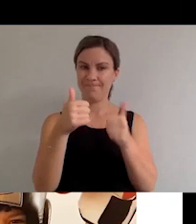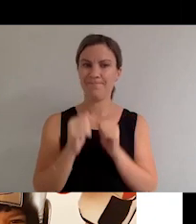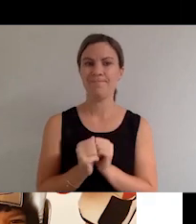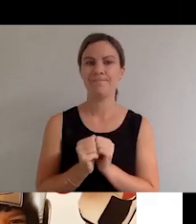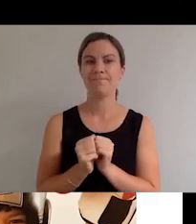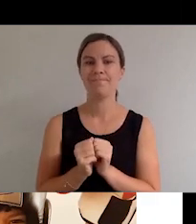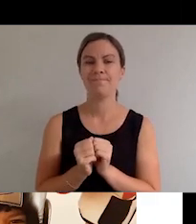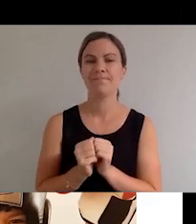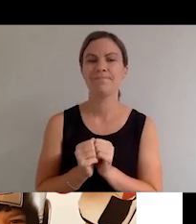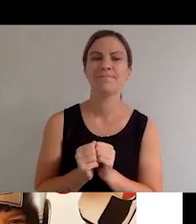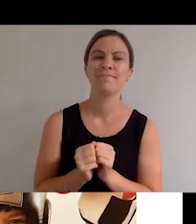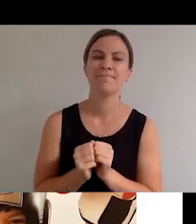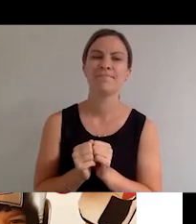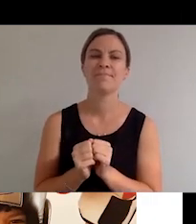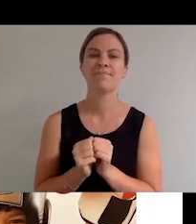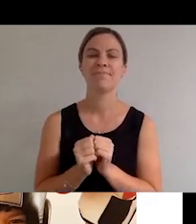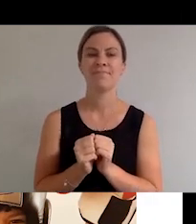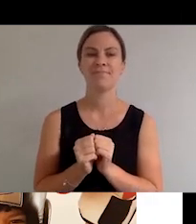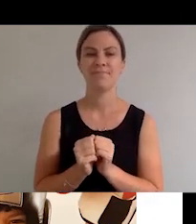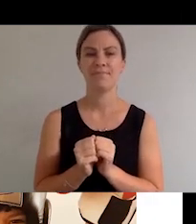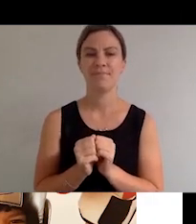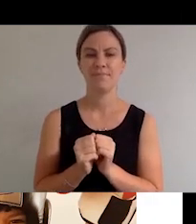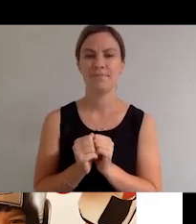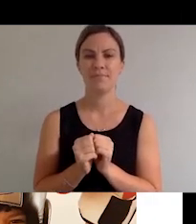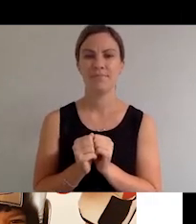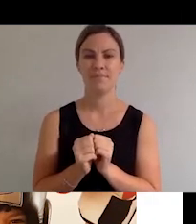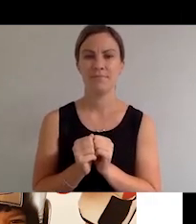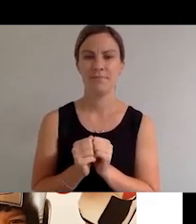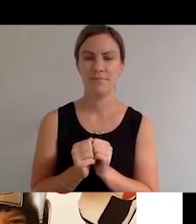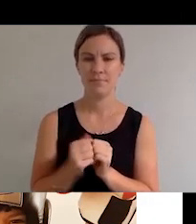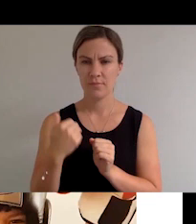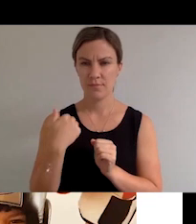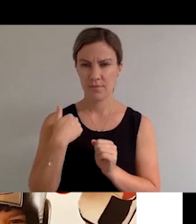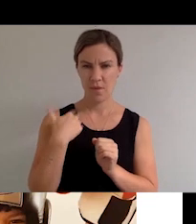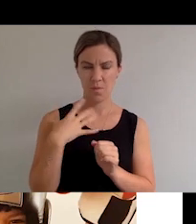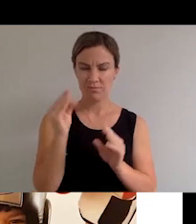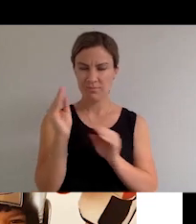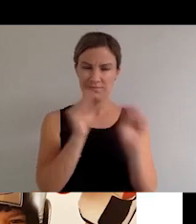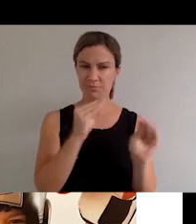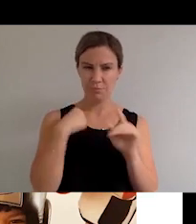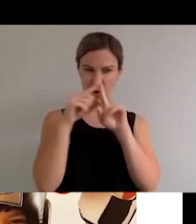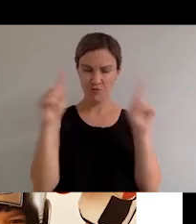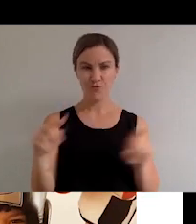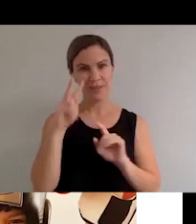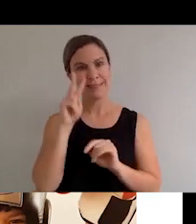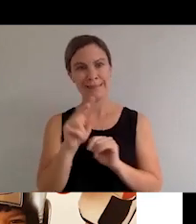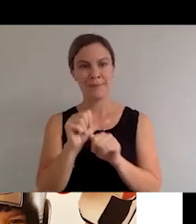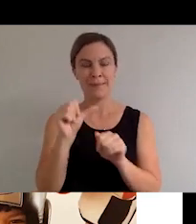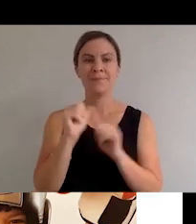I will just (SPEAKS INDISTINCTLY) my screen here out... There we go. We can see better. Let